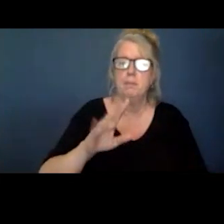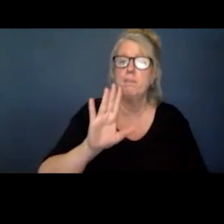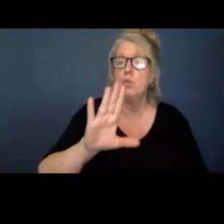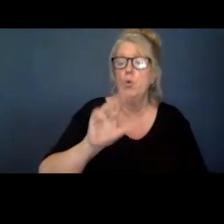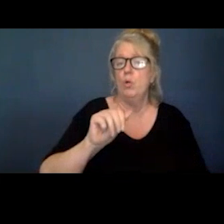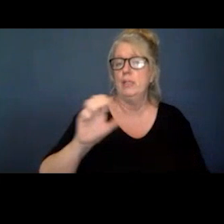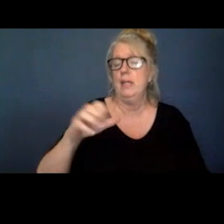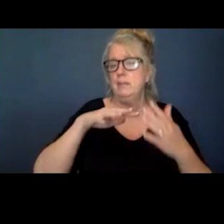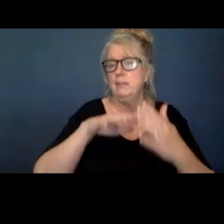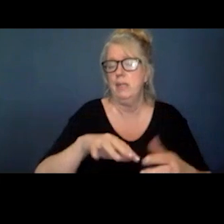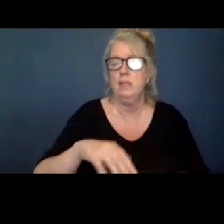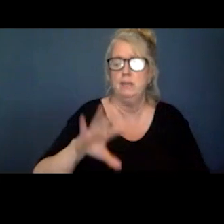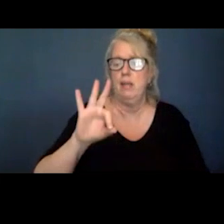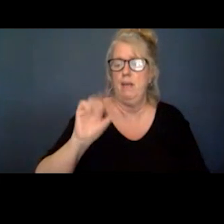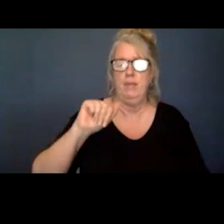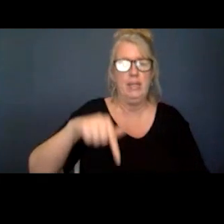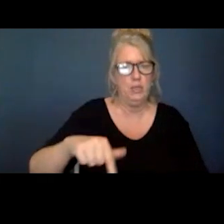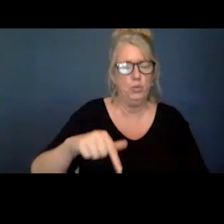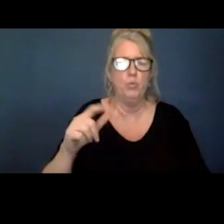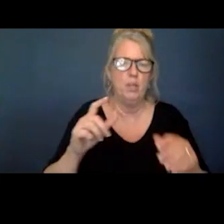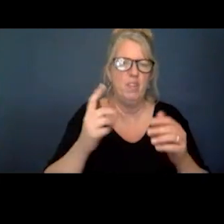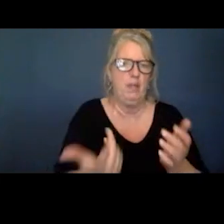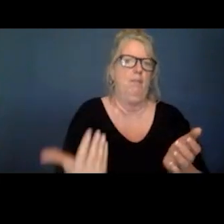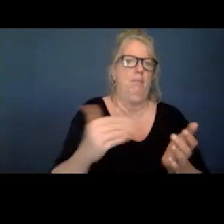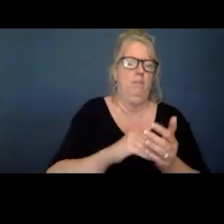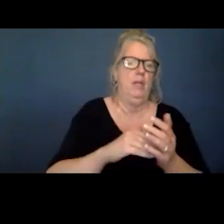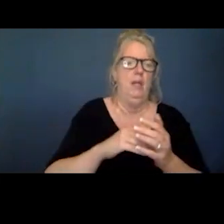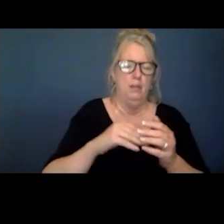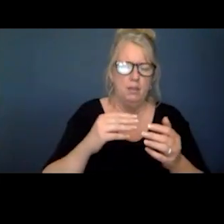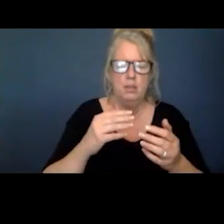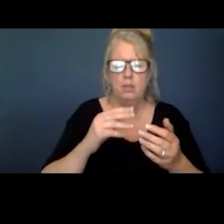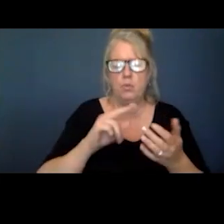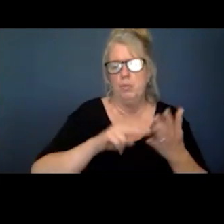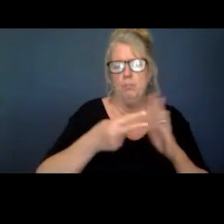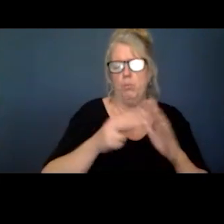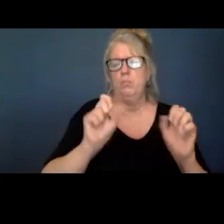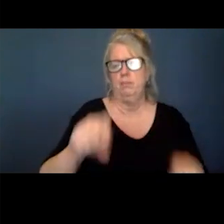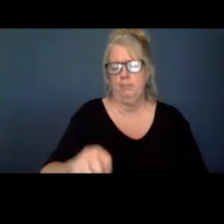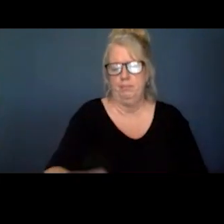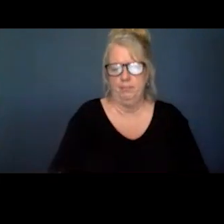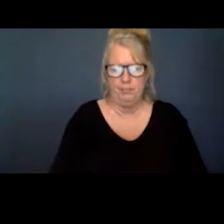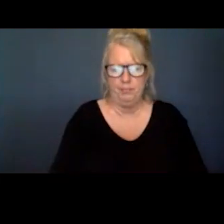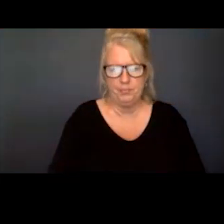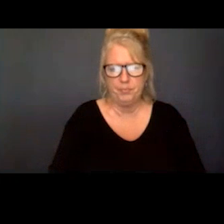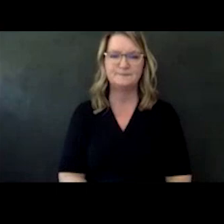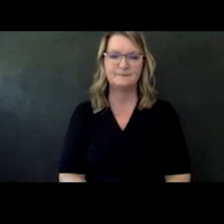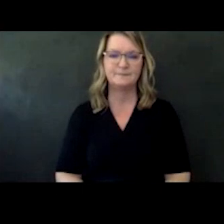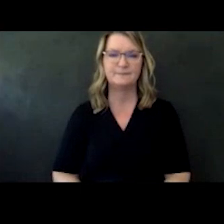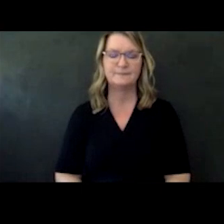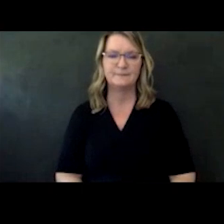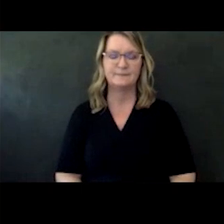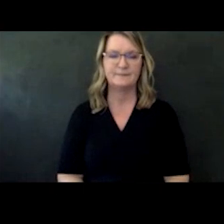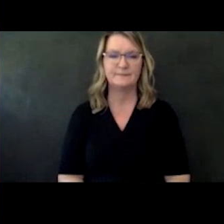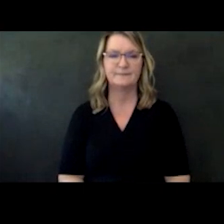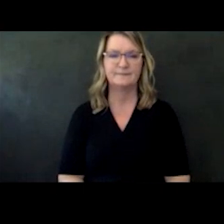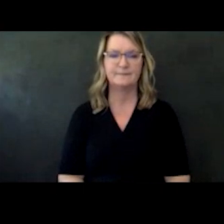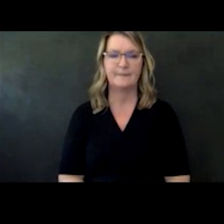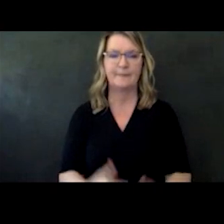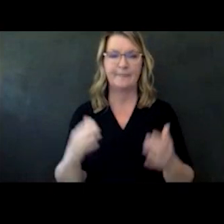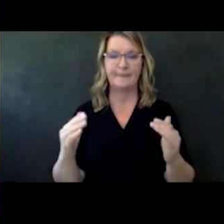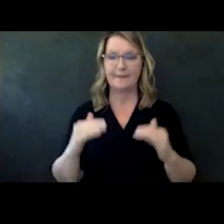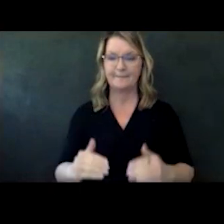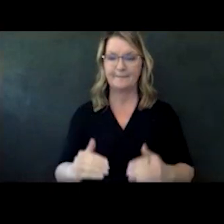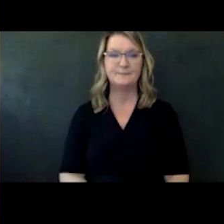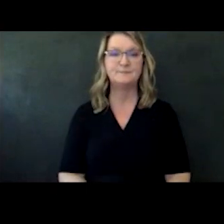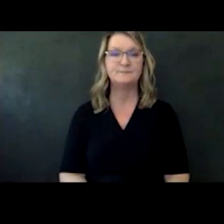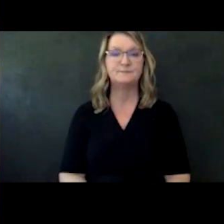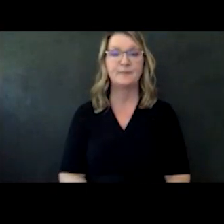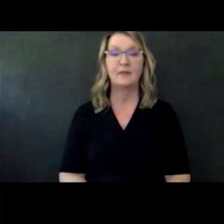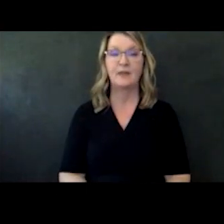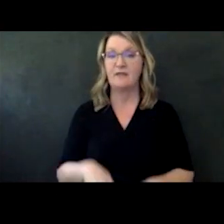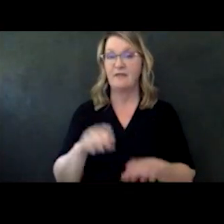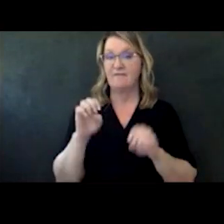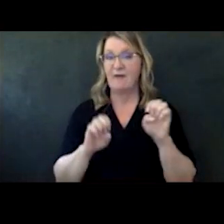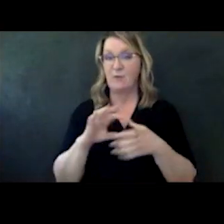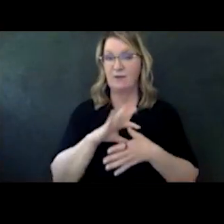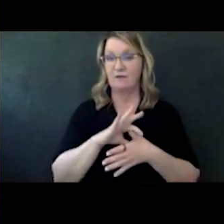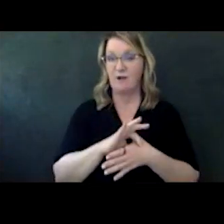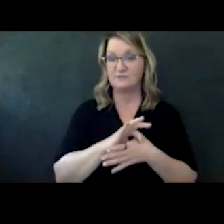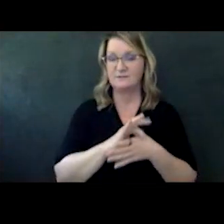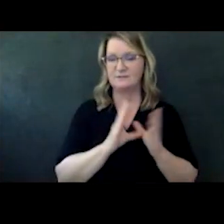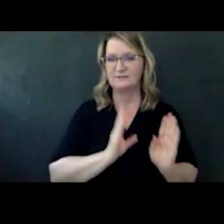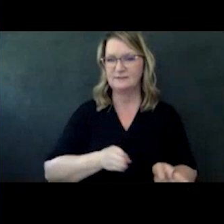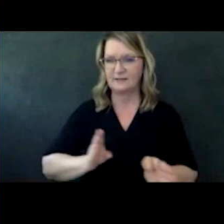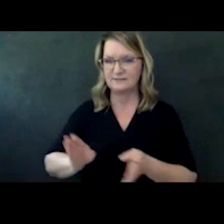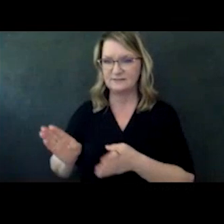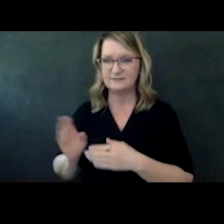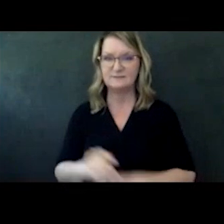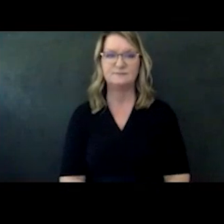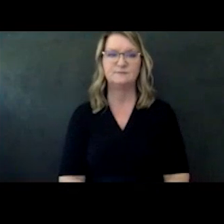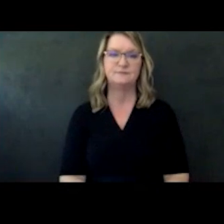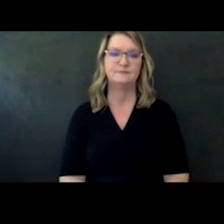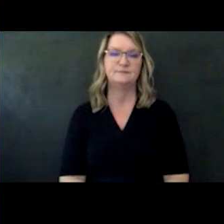articles, and FAQs can all be repurposed here. Slide 27, evaluating content and tactics. Next,